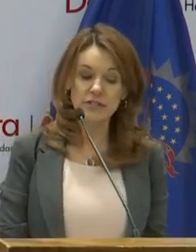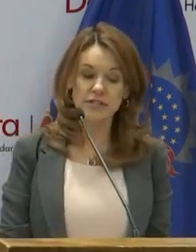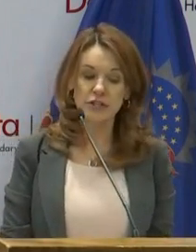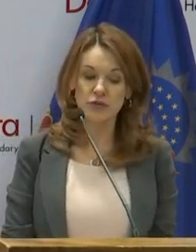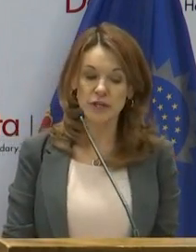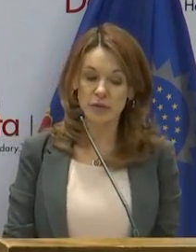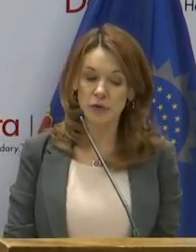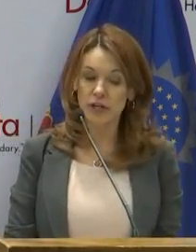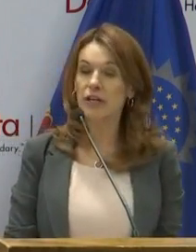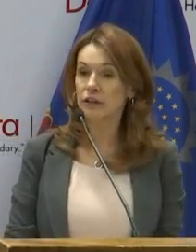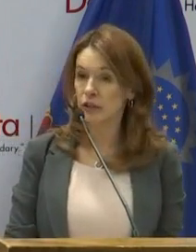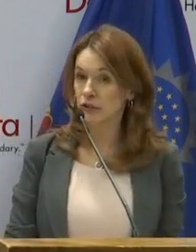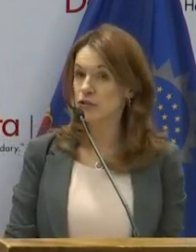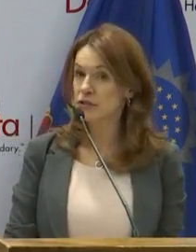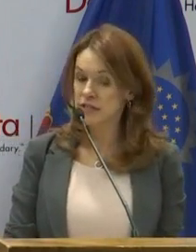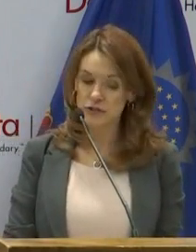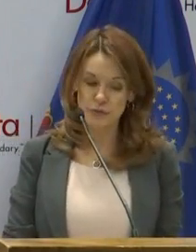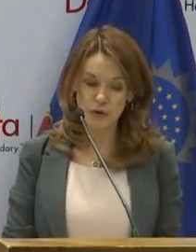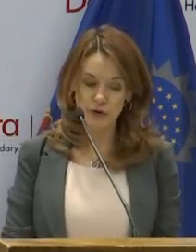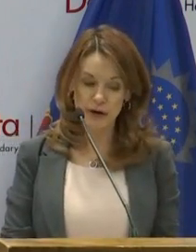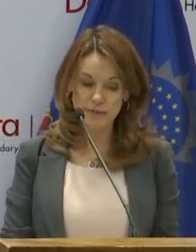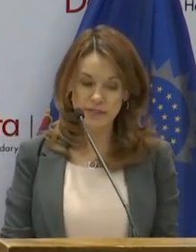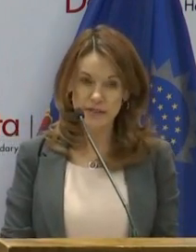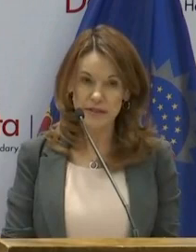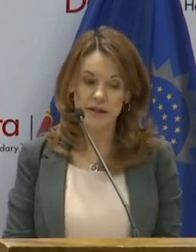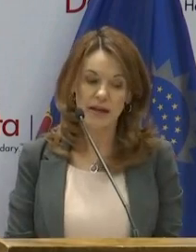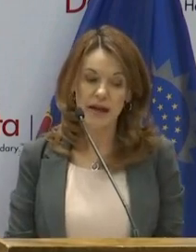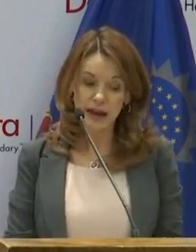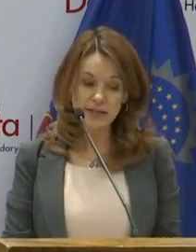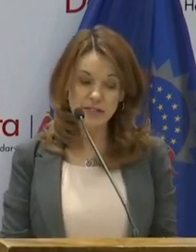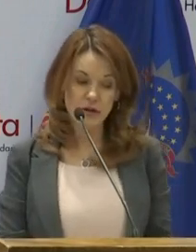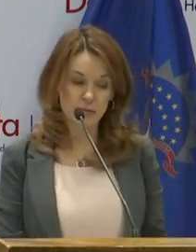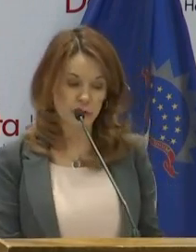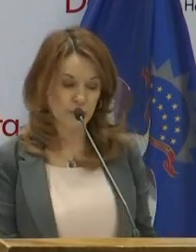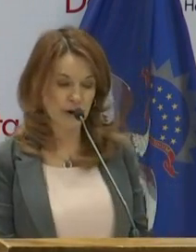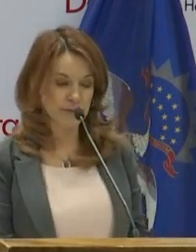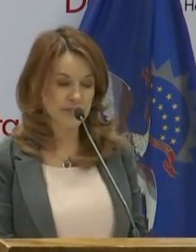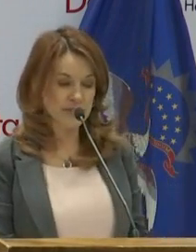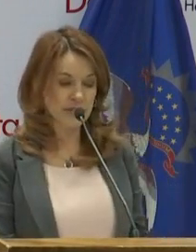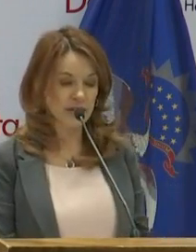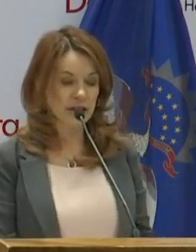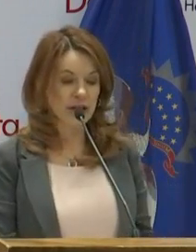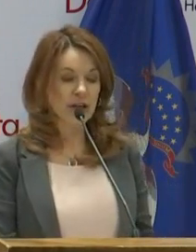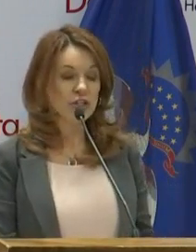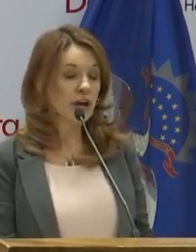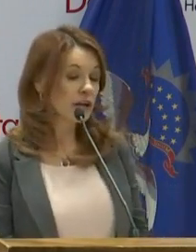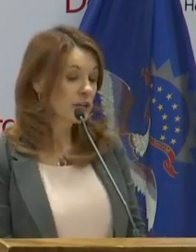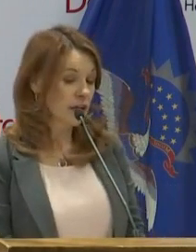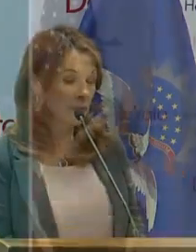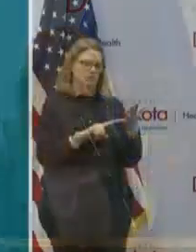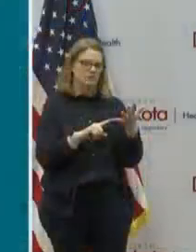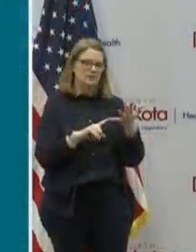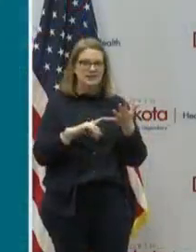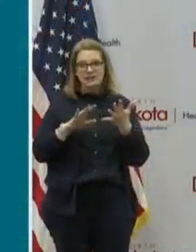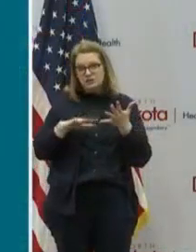CLASSES, EXTENDED SCHOOL YEAR PROGRAMS, AS INDICATED BY IEDA.